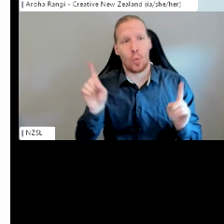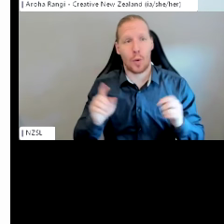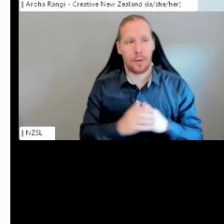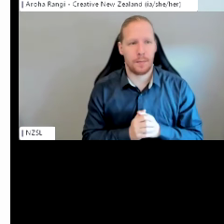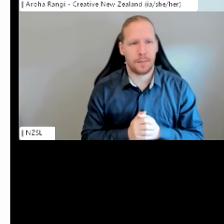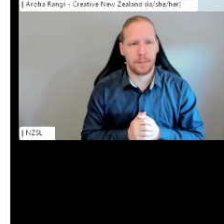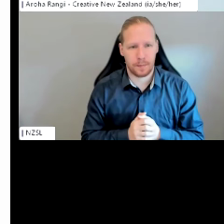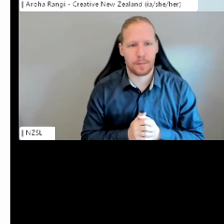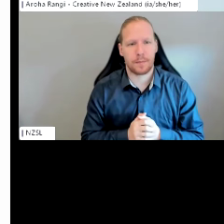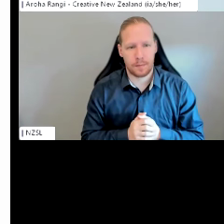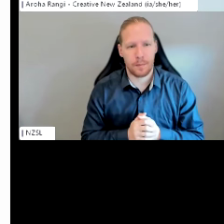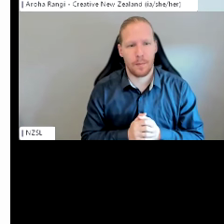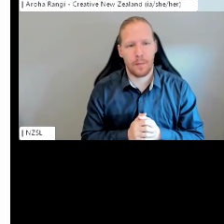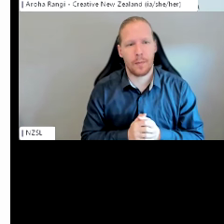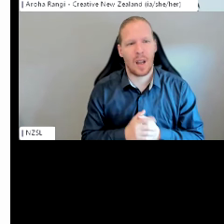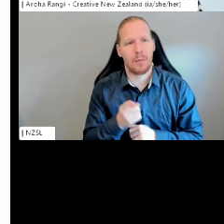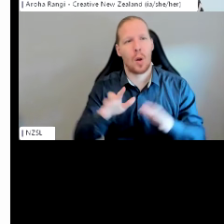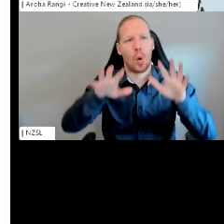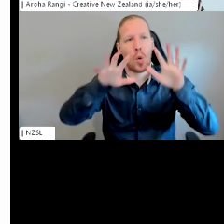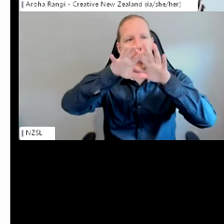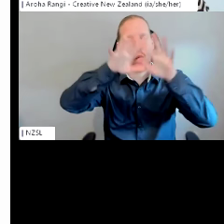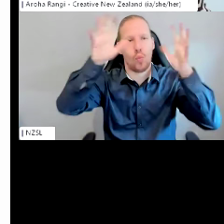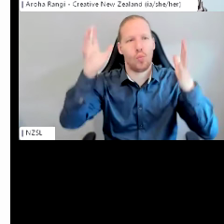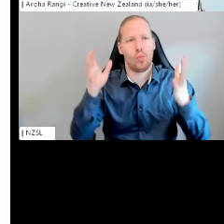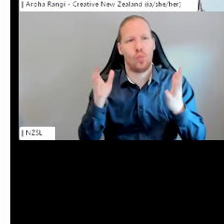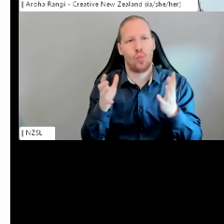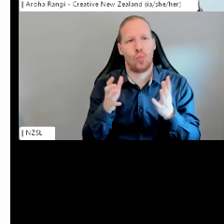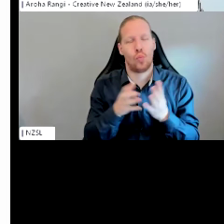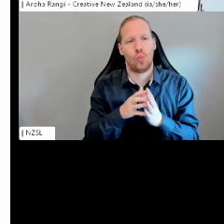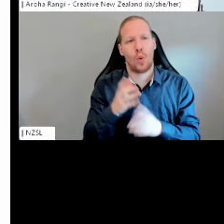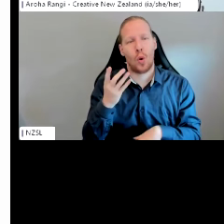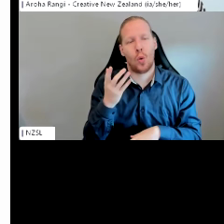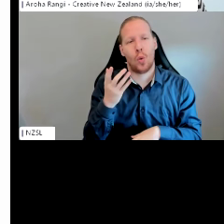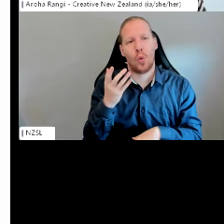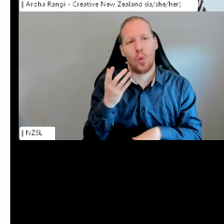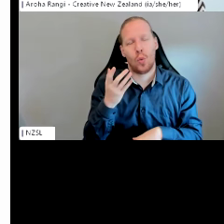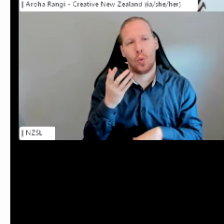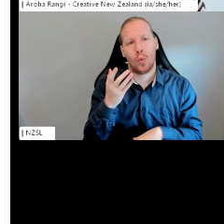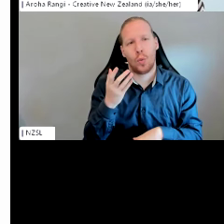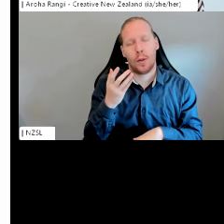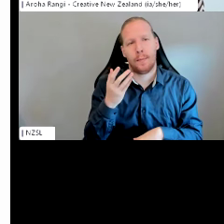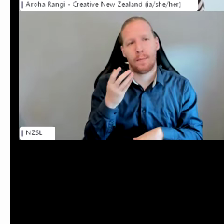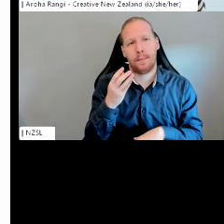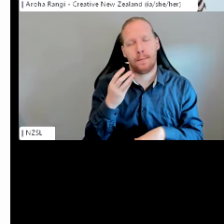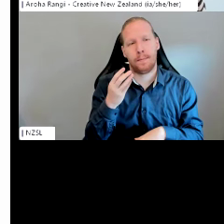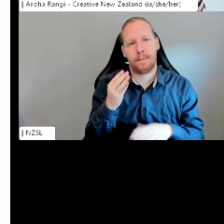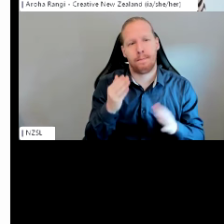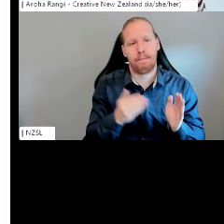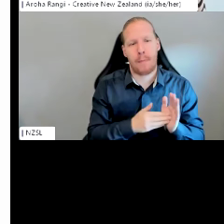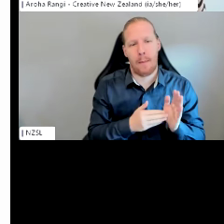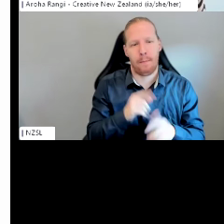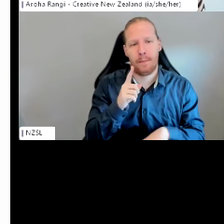our little world map. here's here's 94% the adult population are in the market for arts and culture.